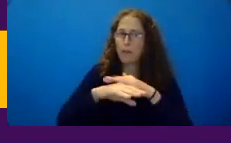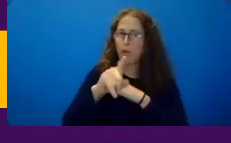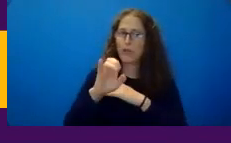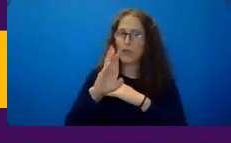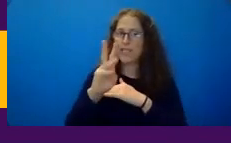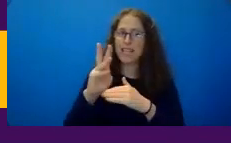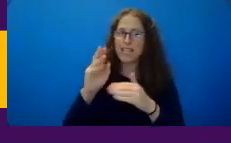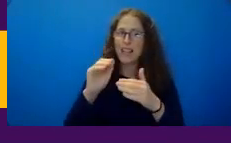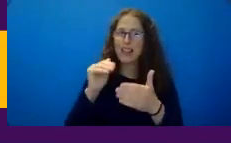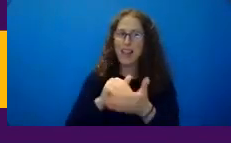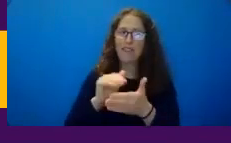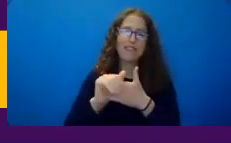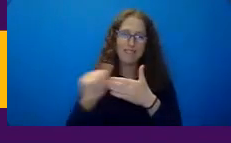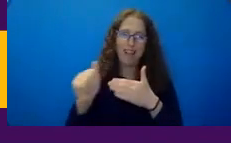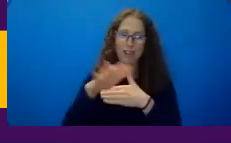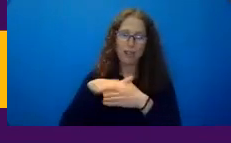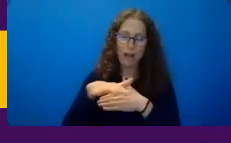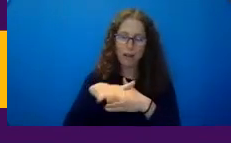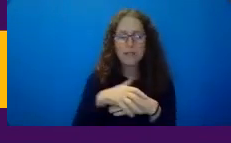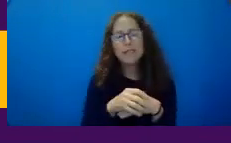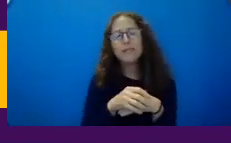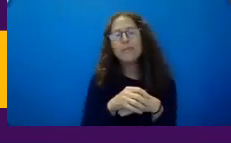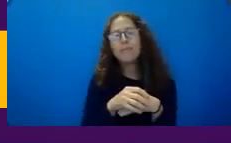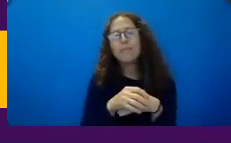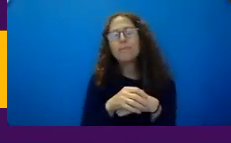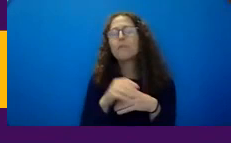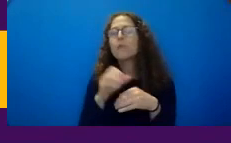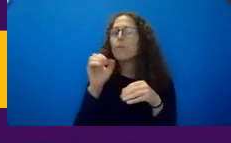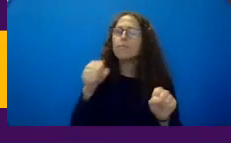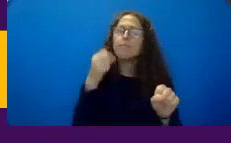, RELATED TO THEIR PROJECT. THEY CAN REQUEST UP TO $10000.